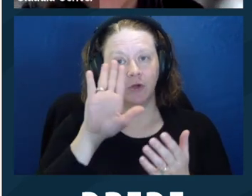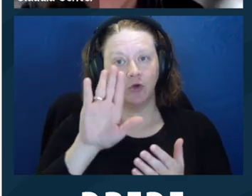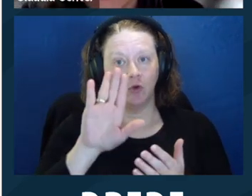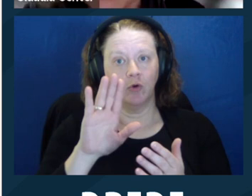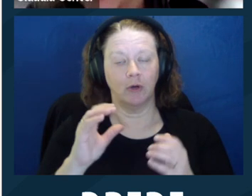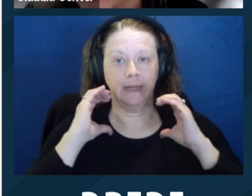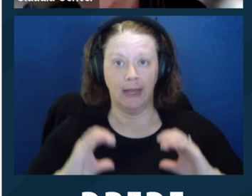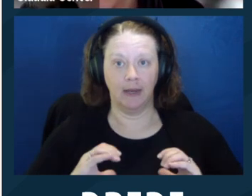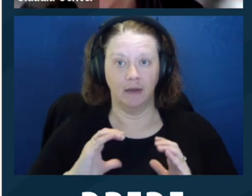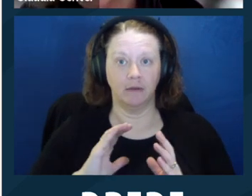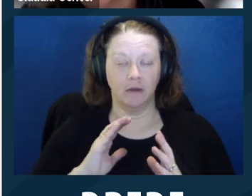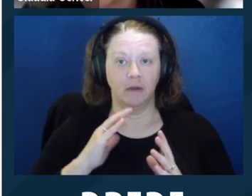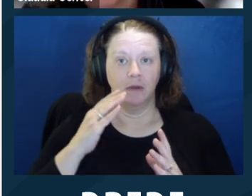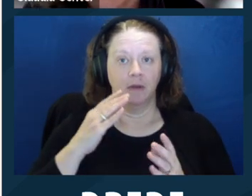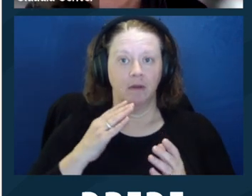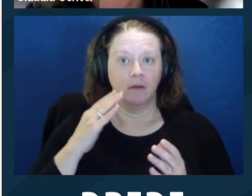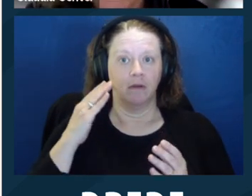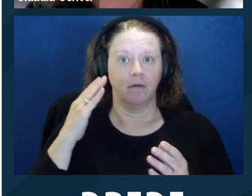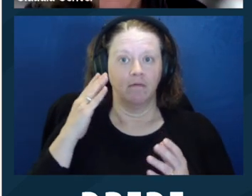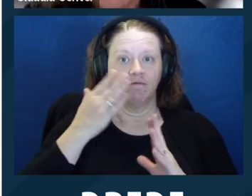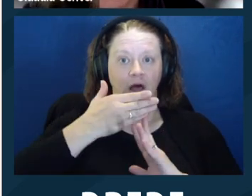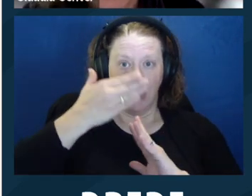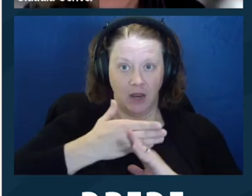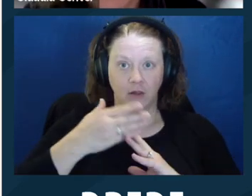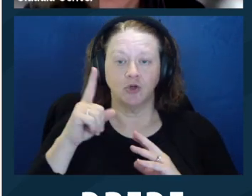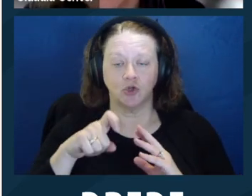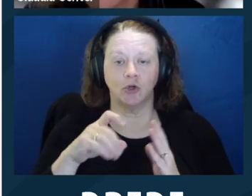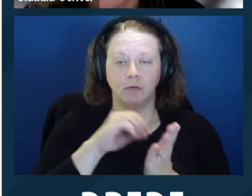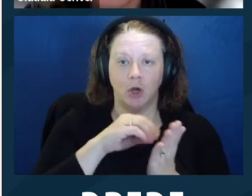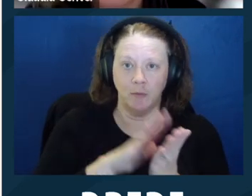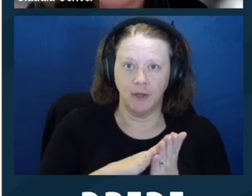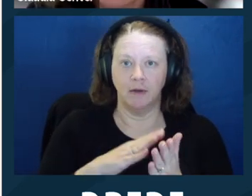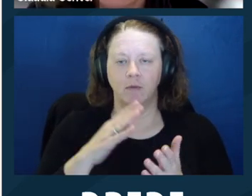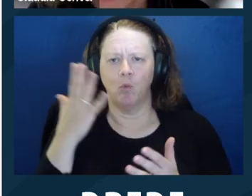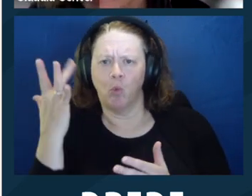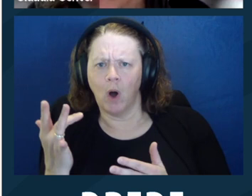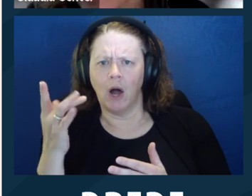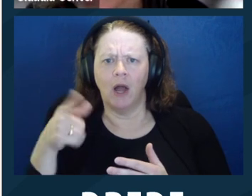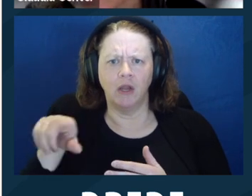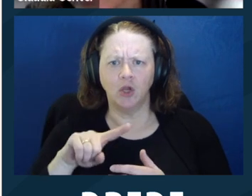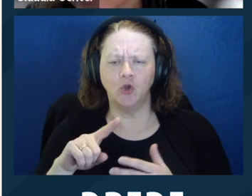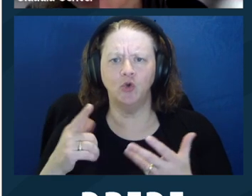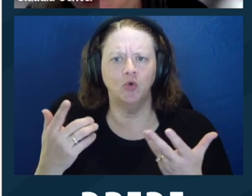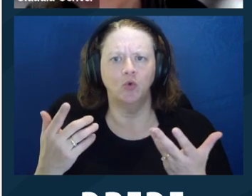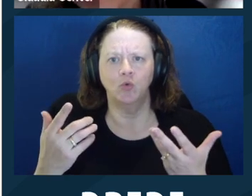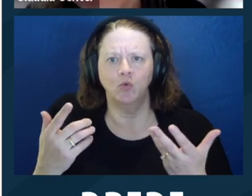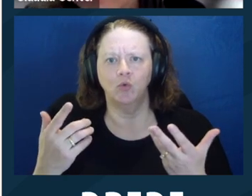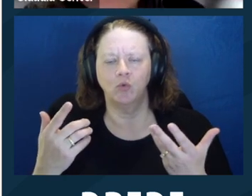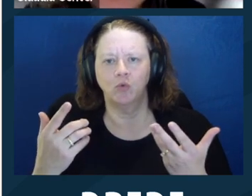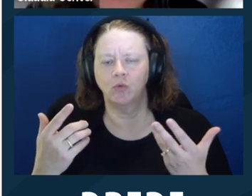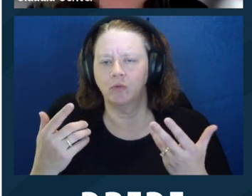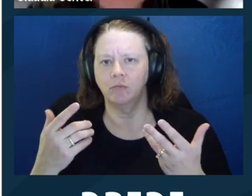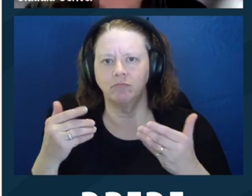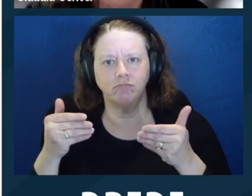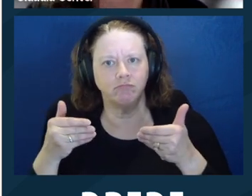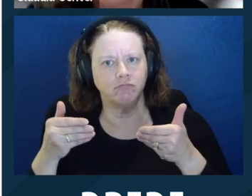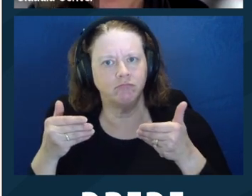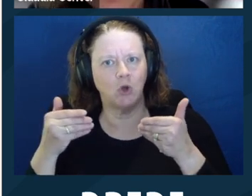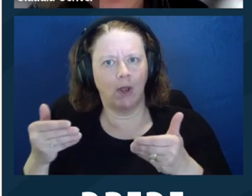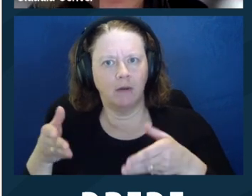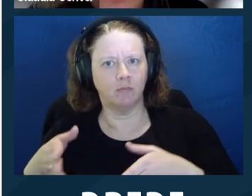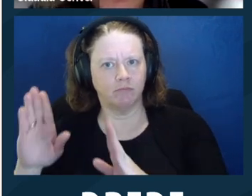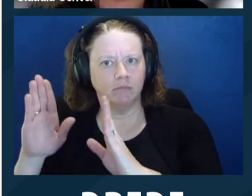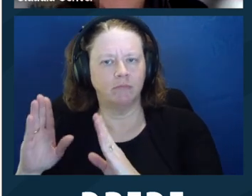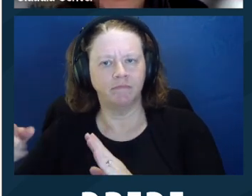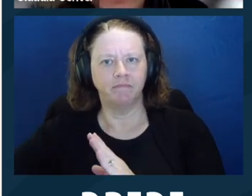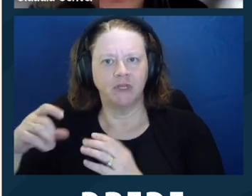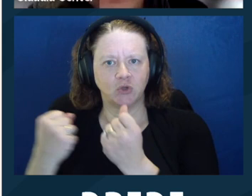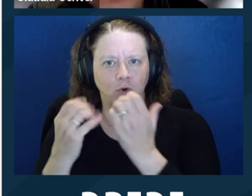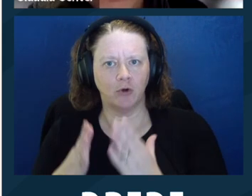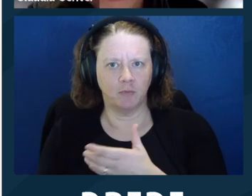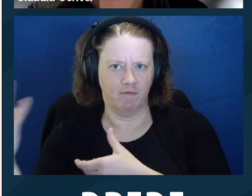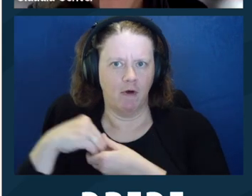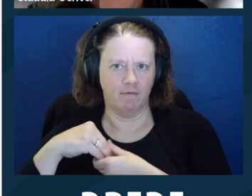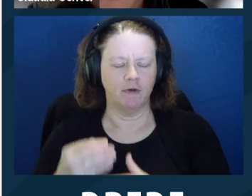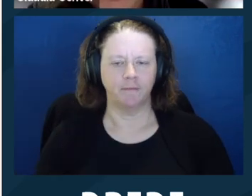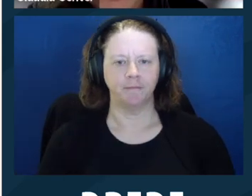so to have a memo to file that says why you've decided to have supporters play a role. Next